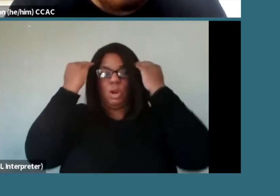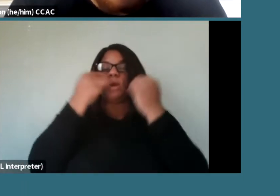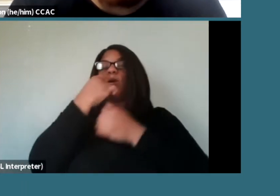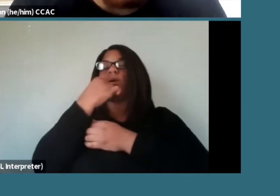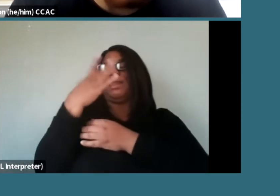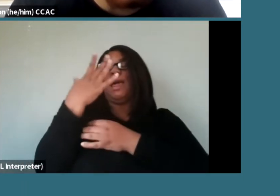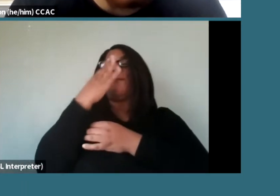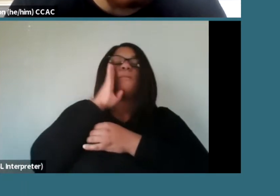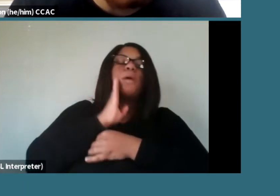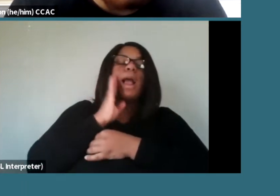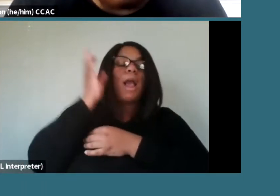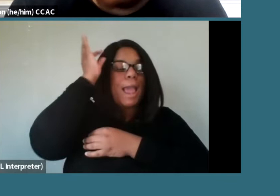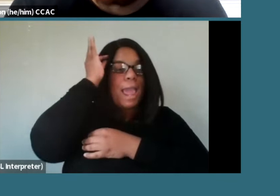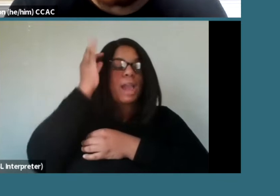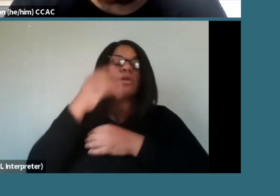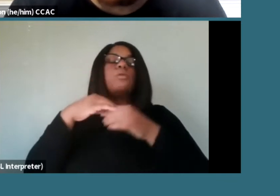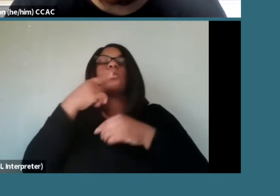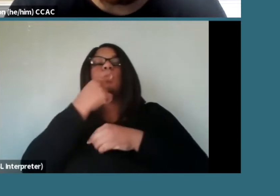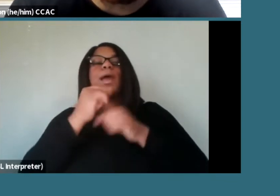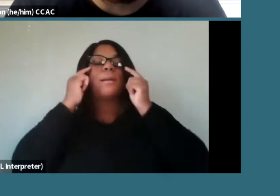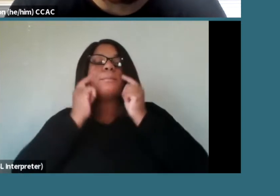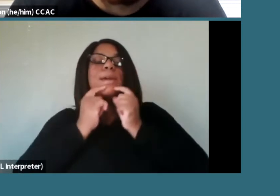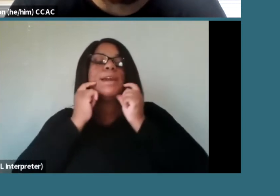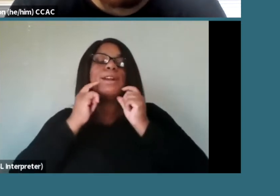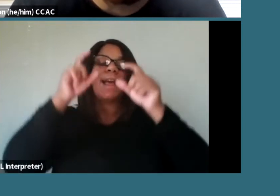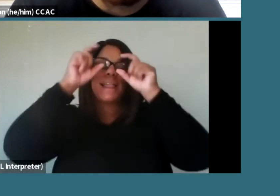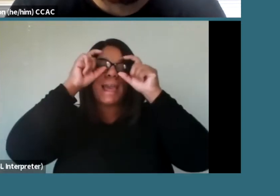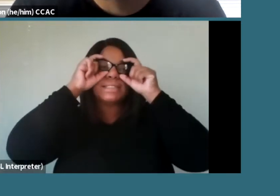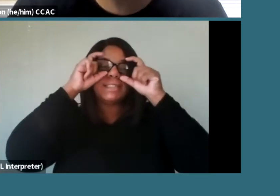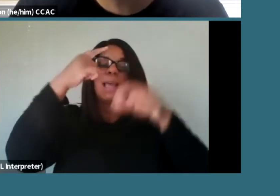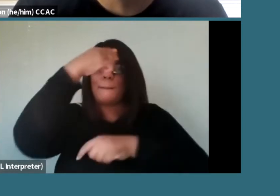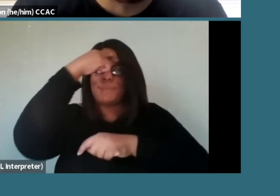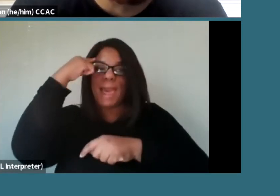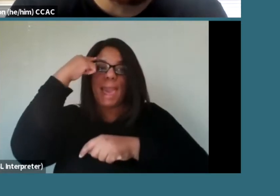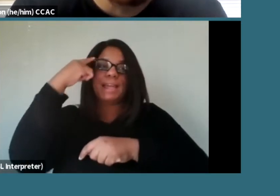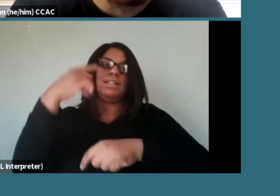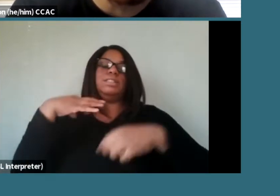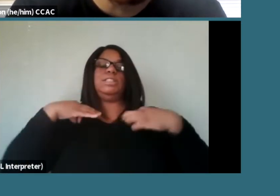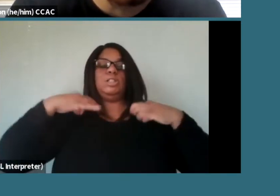I have glasses, and I'm wearing a black t-shirt. I'm right in front of two of my windows,